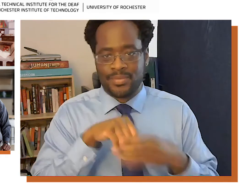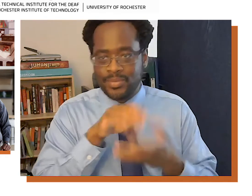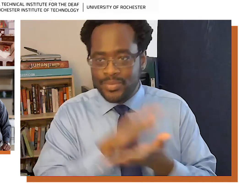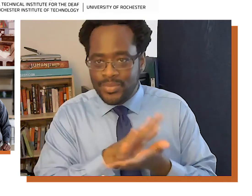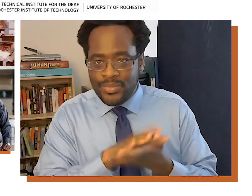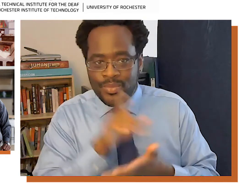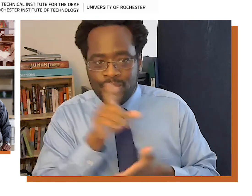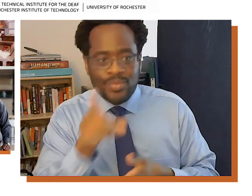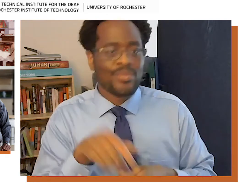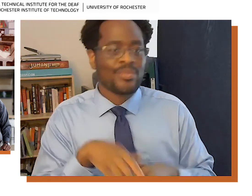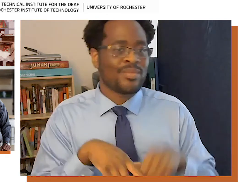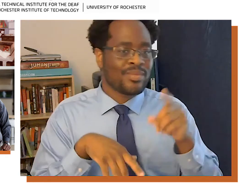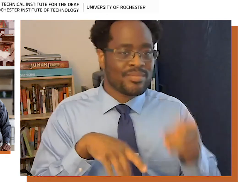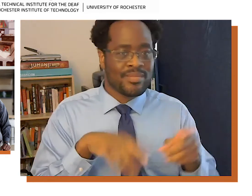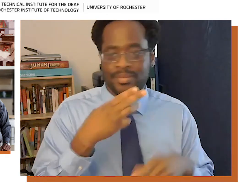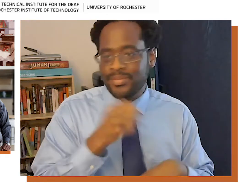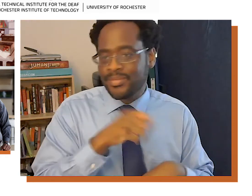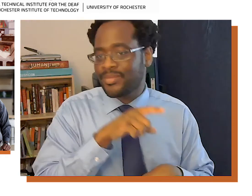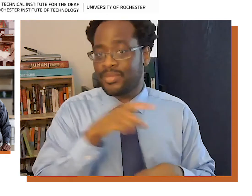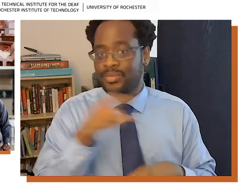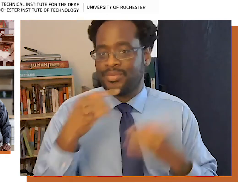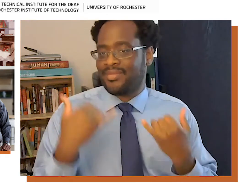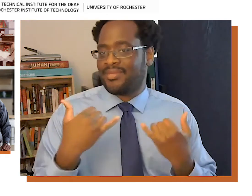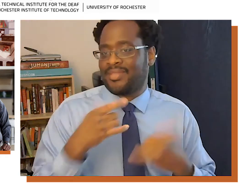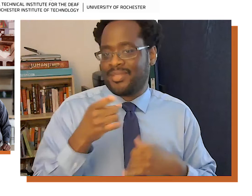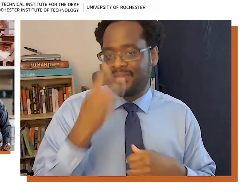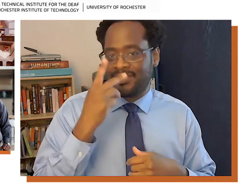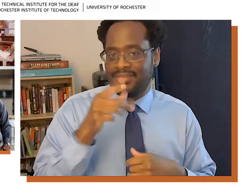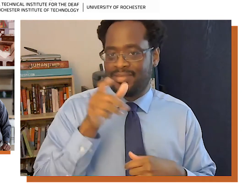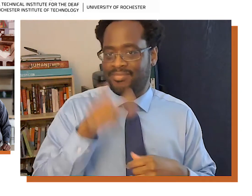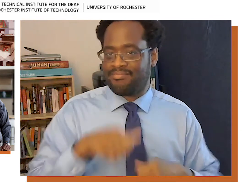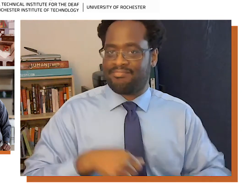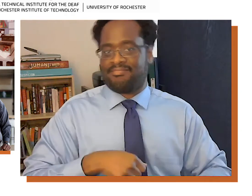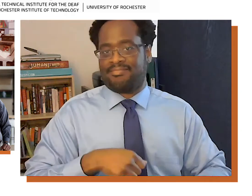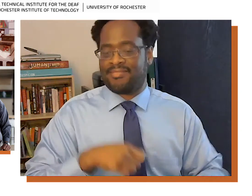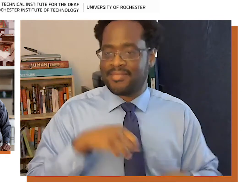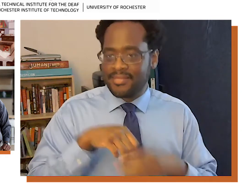You see a picture of me in school and then high-school graduation, and then you see me.